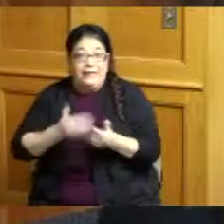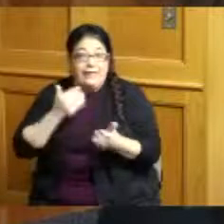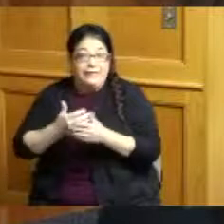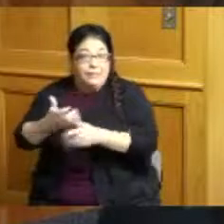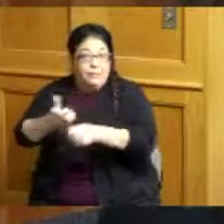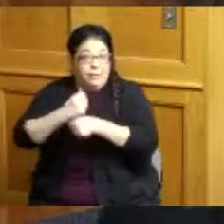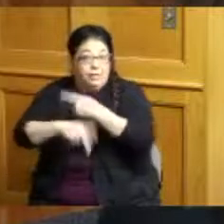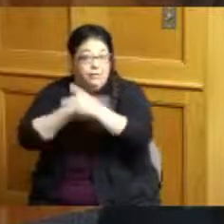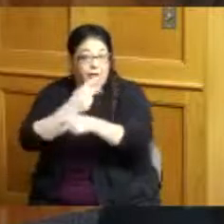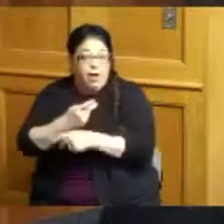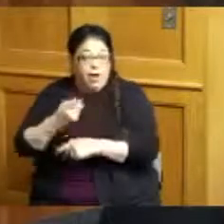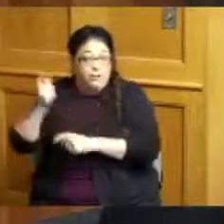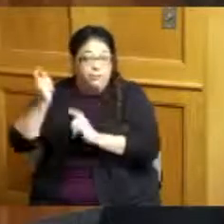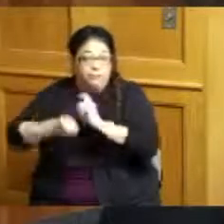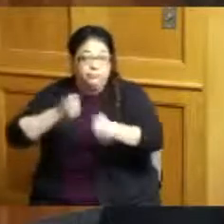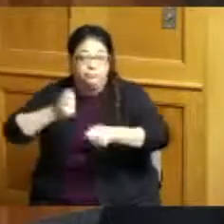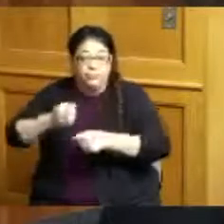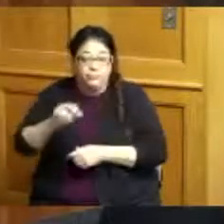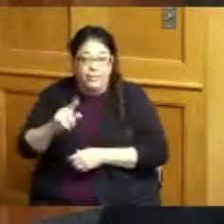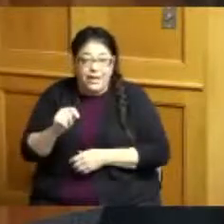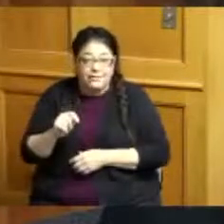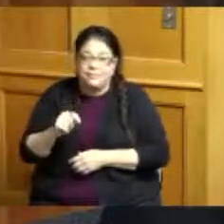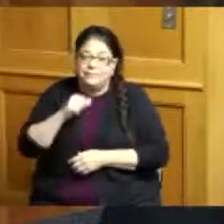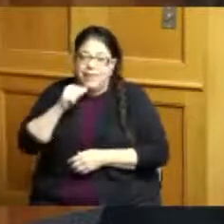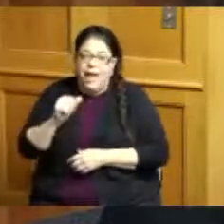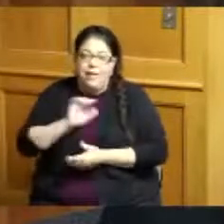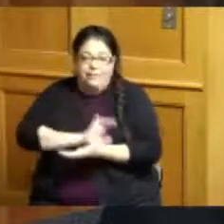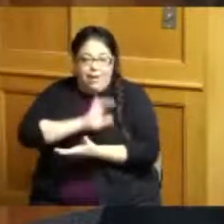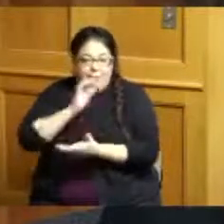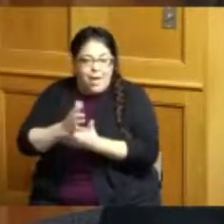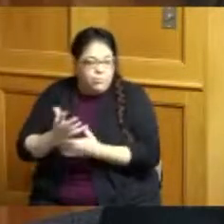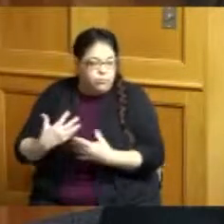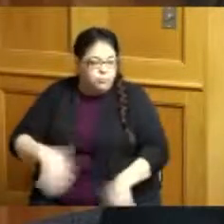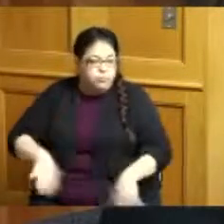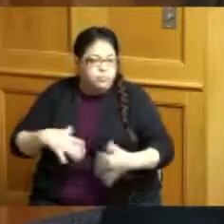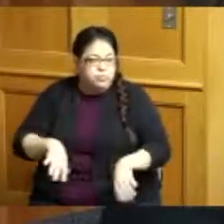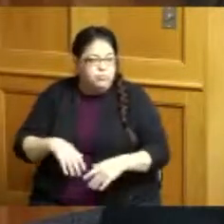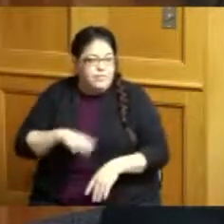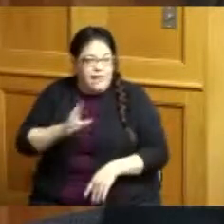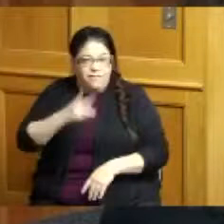Grants into Hamilton County I believe this amount is unprecedented and it is to the credit of the